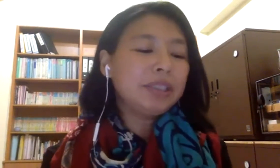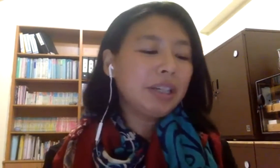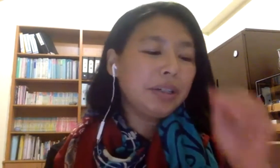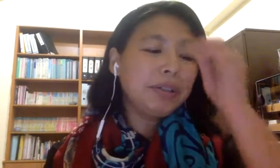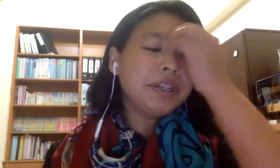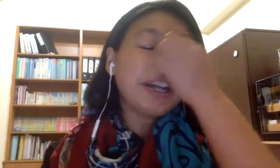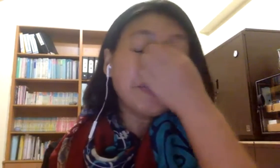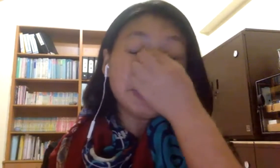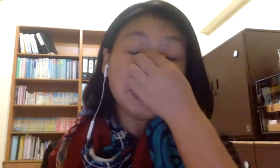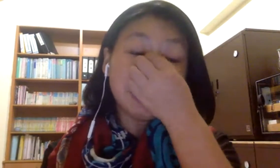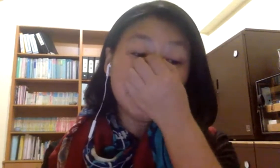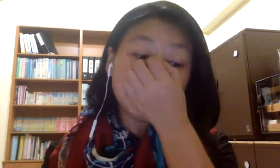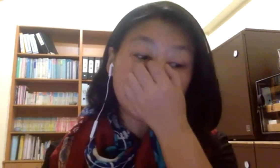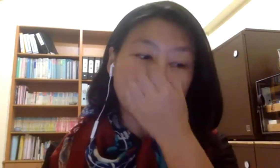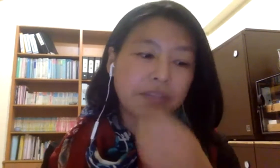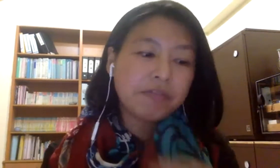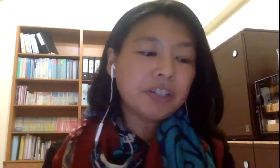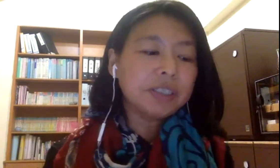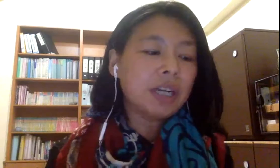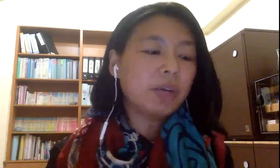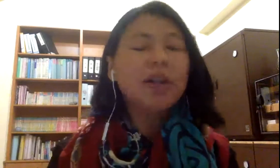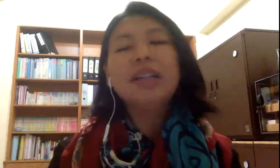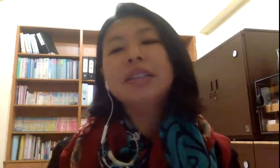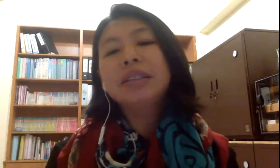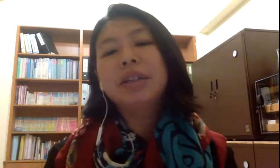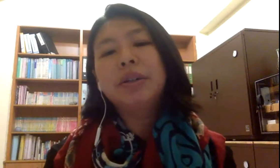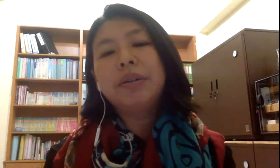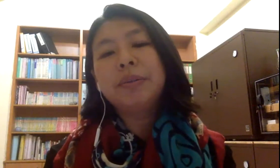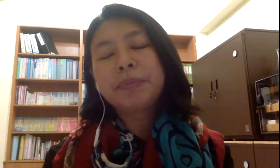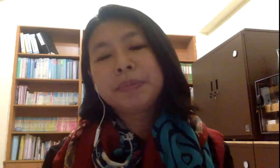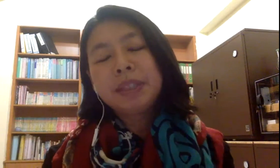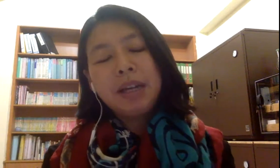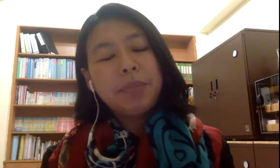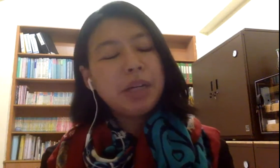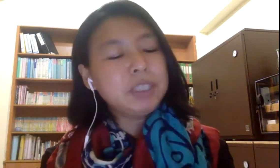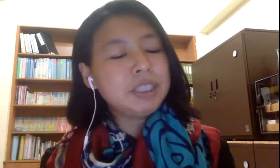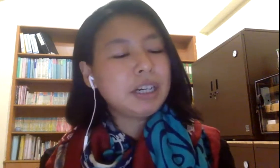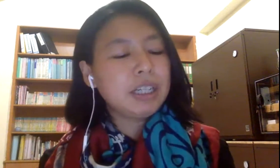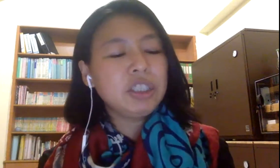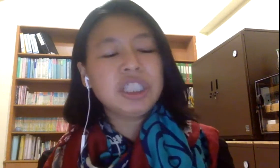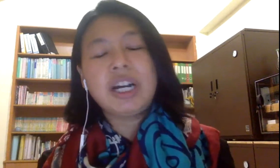So good afternoon and good evening from Taiwan. So my name is yowling Ya-Ling Chao.